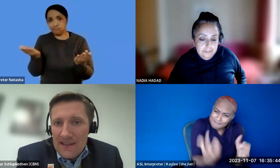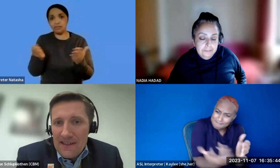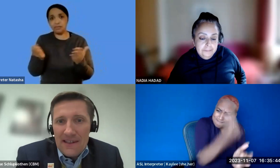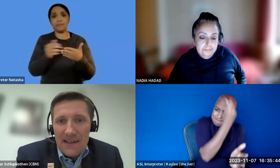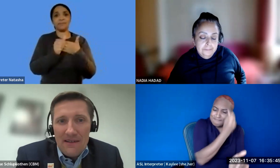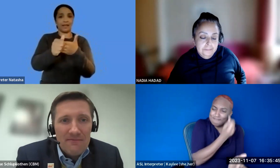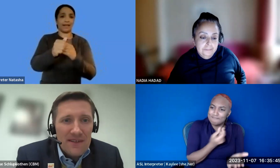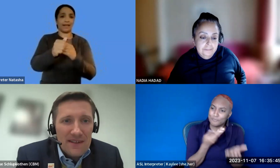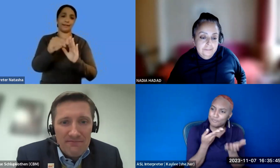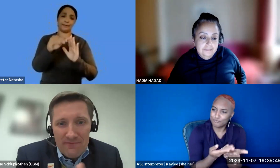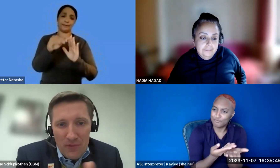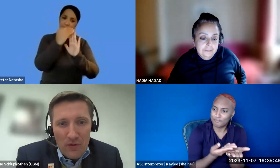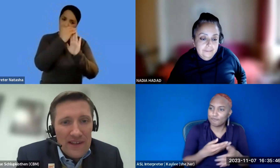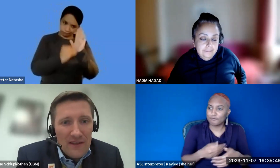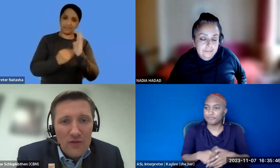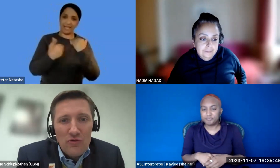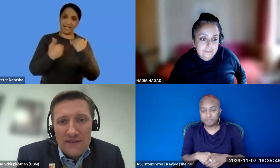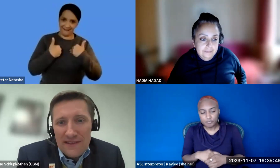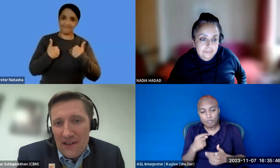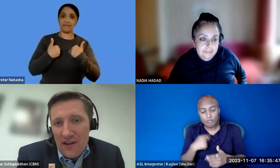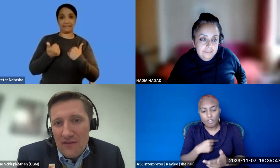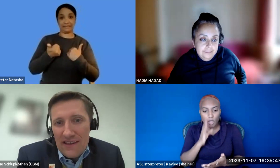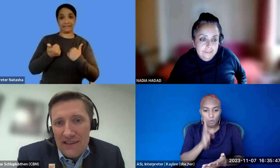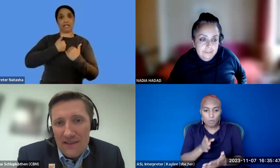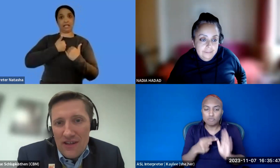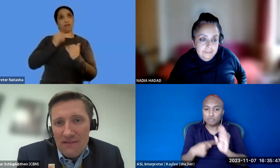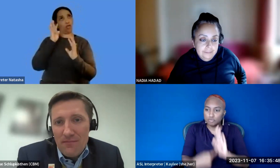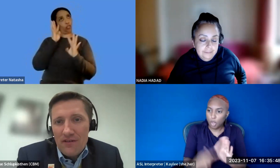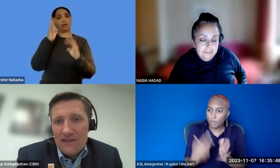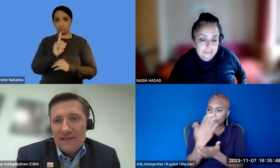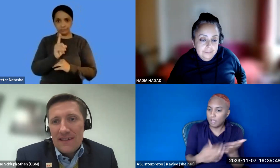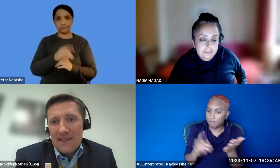Let me just point at the tools that are already in the chat box.